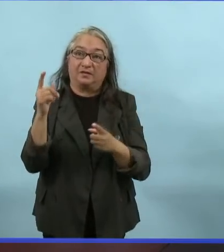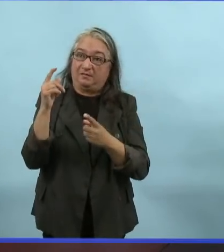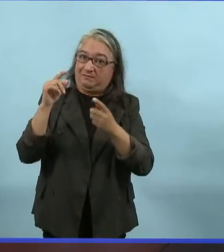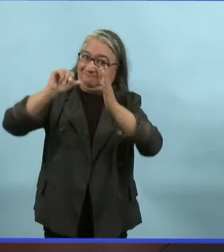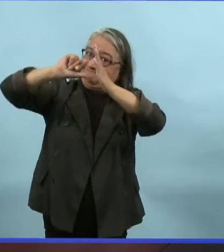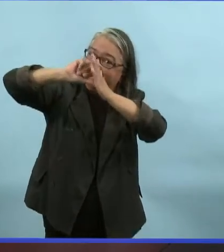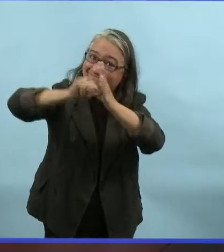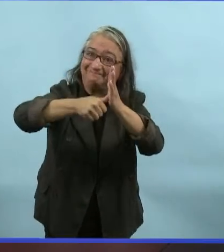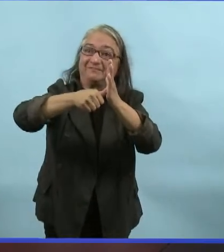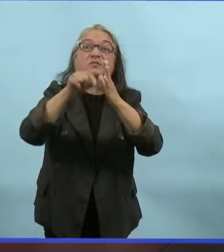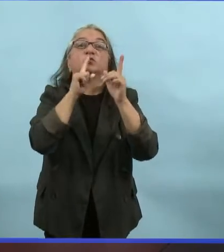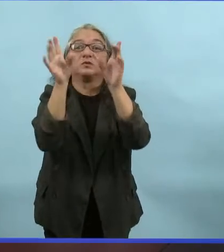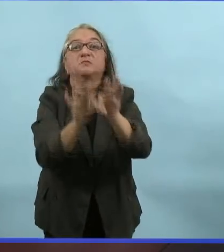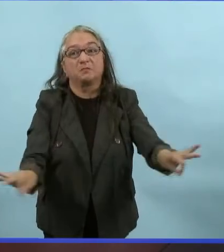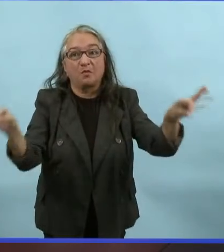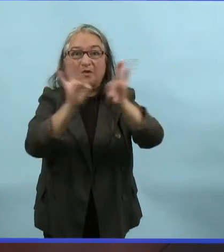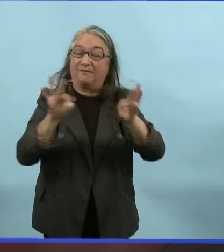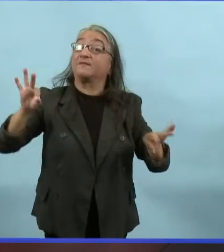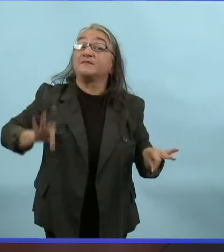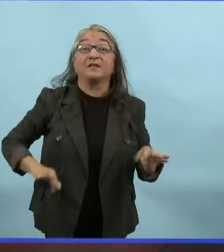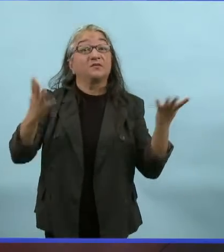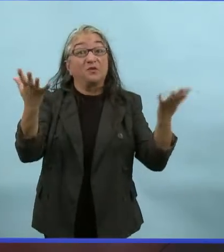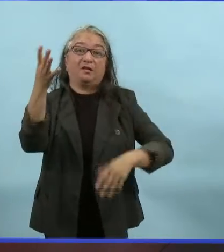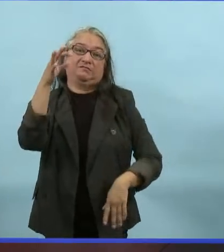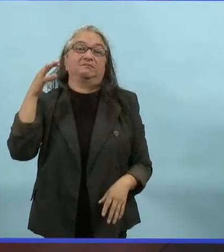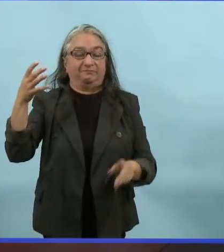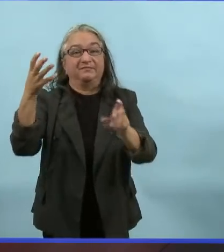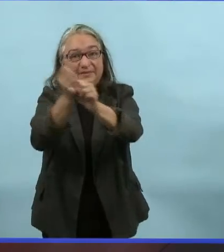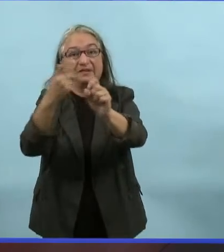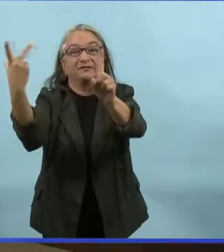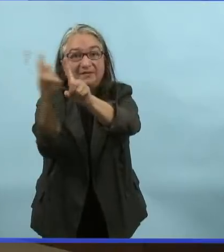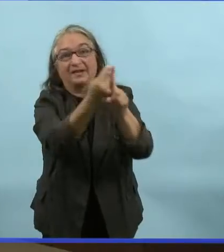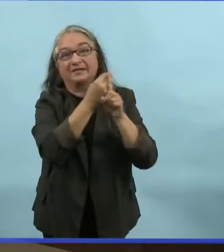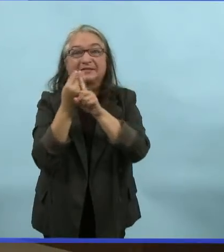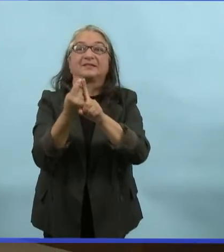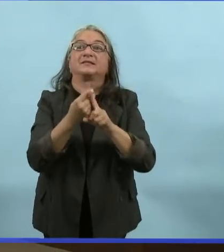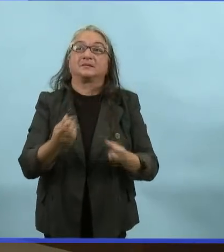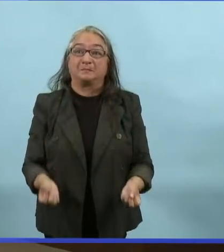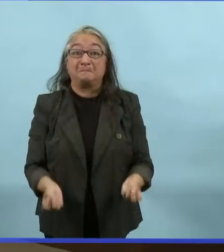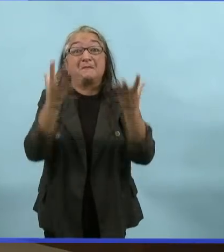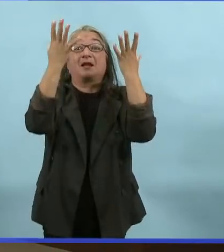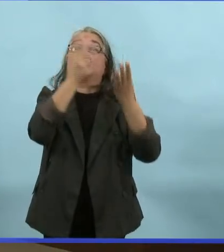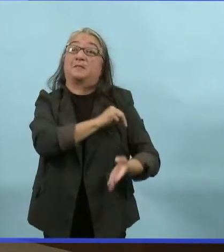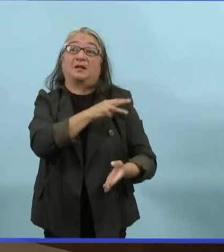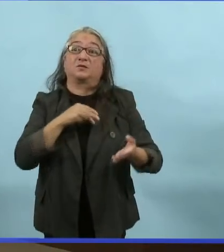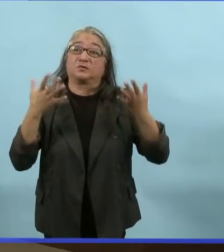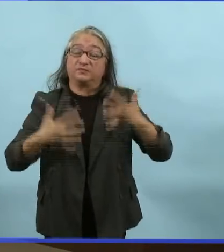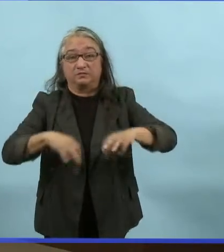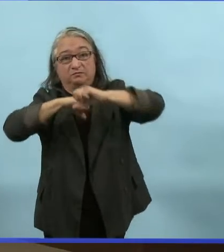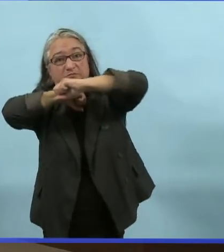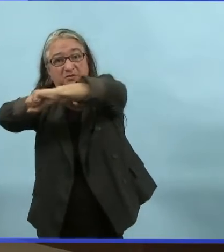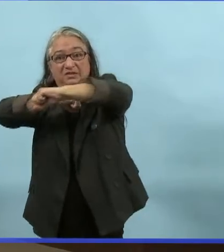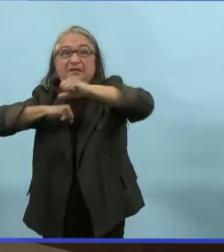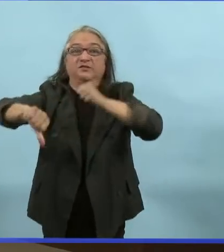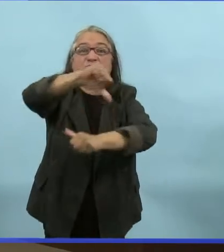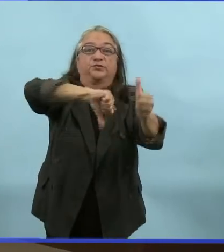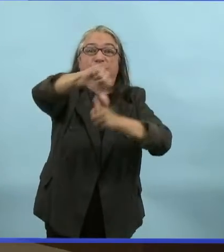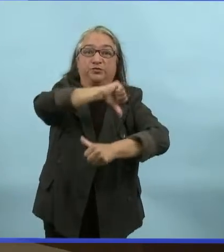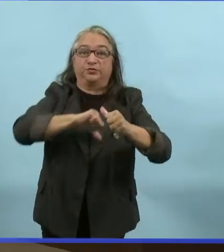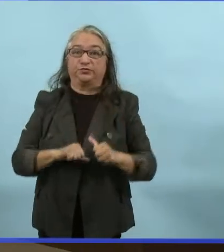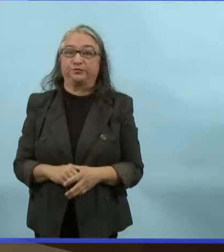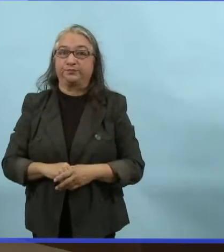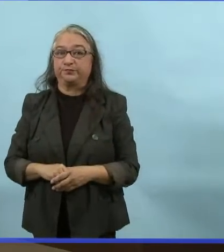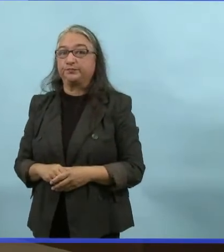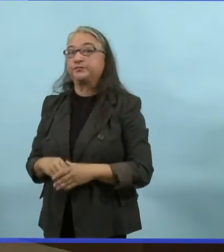we can get as many Manitobans protected as possible from ctv Winnipeg michelle